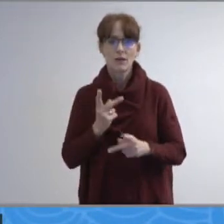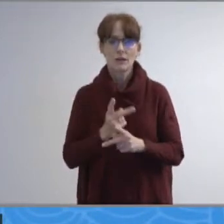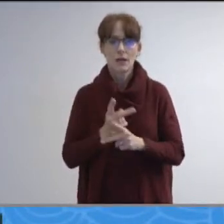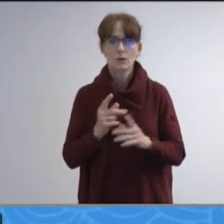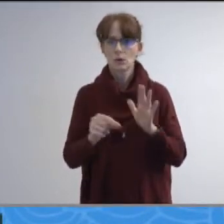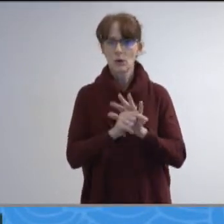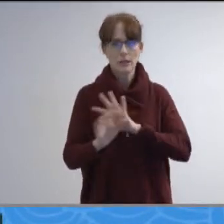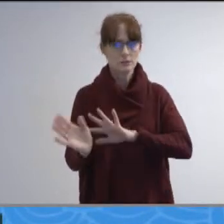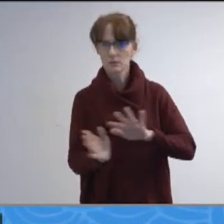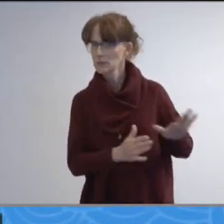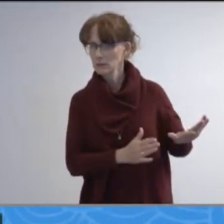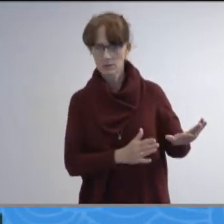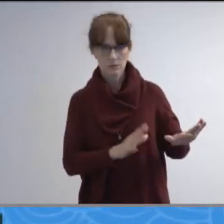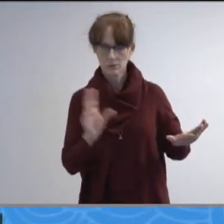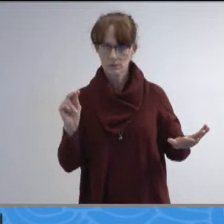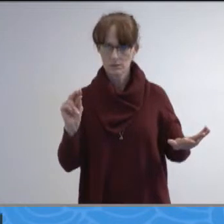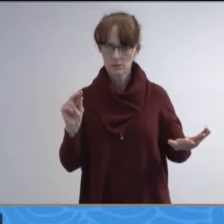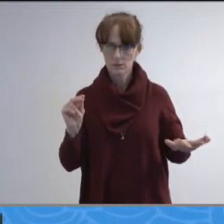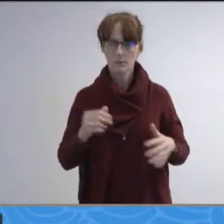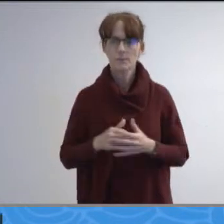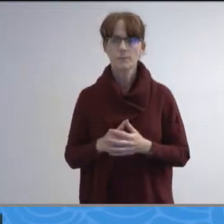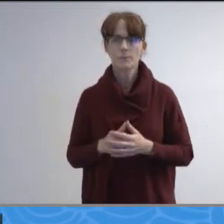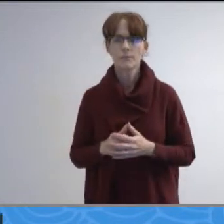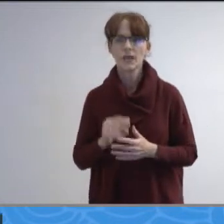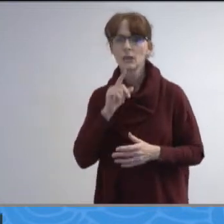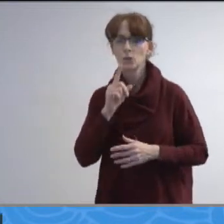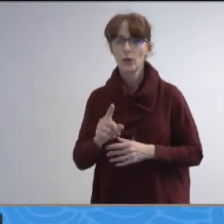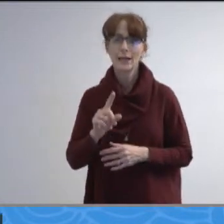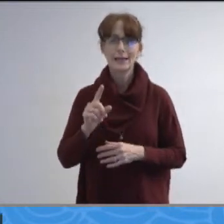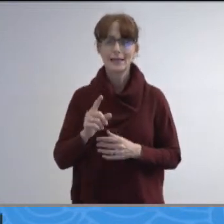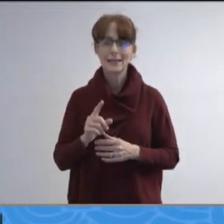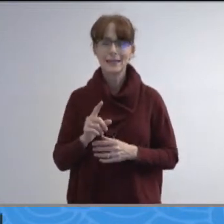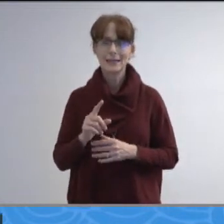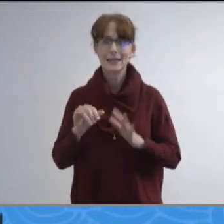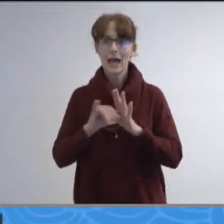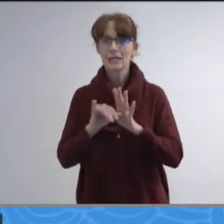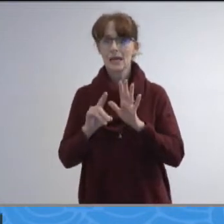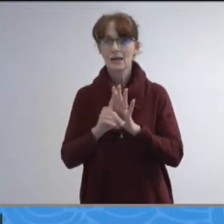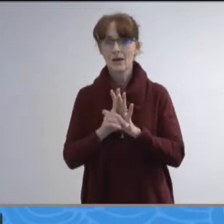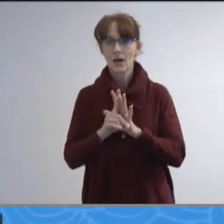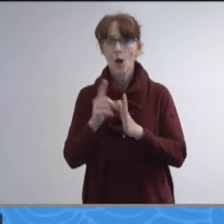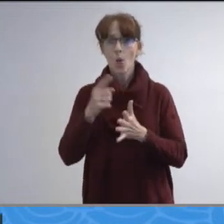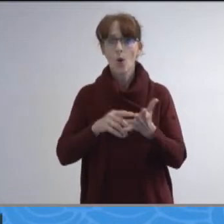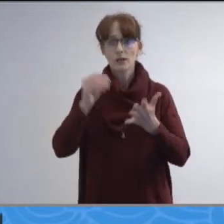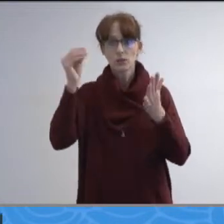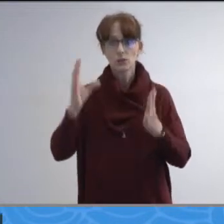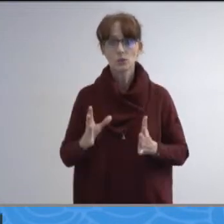or anything of that matter. It's truly to identify what your students know